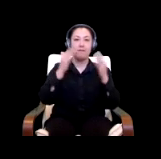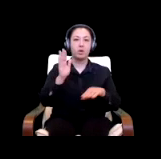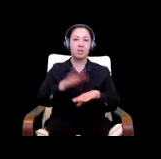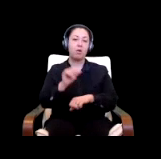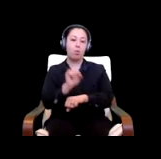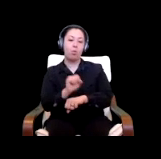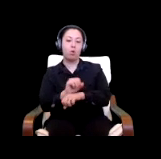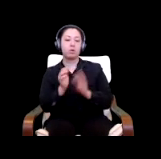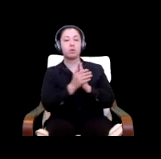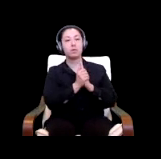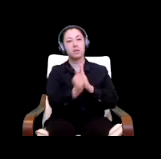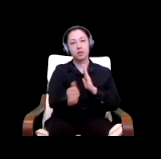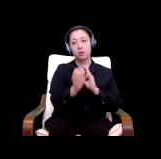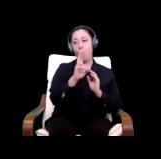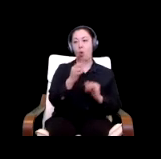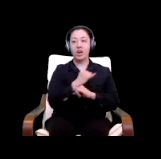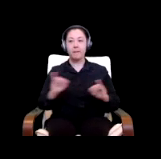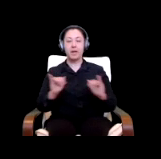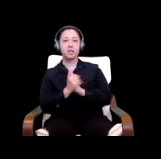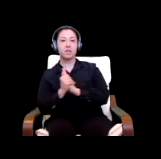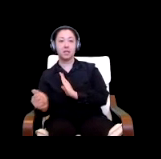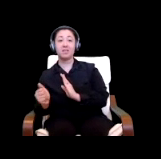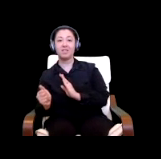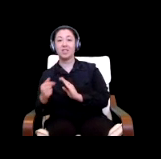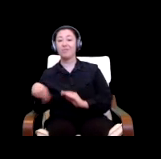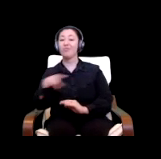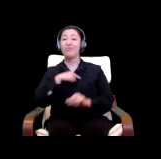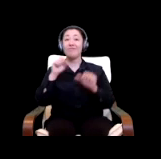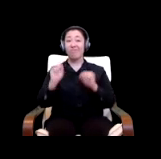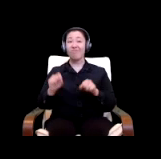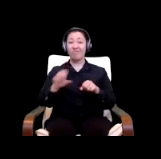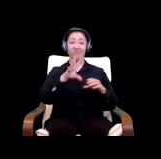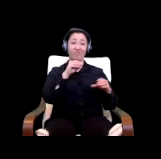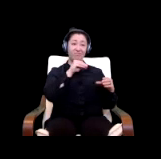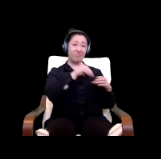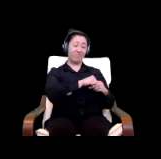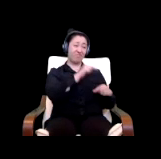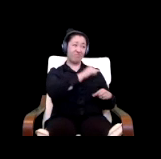needed for independence. But these are things we can include from early elementary so